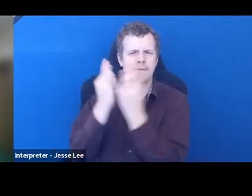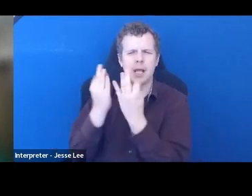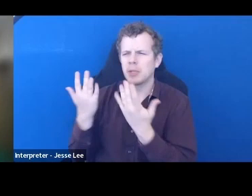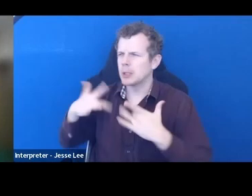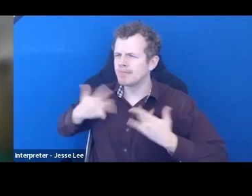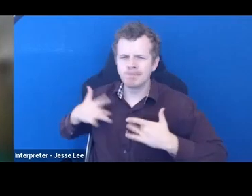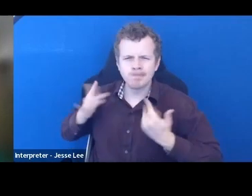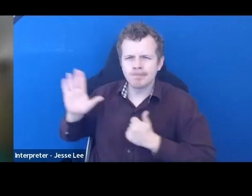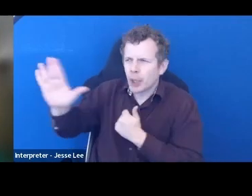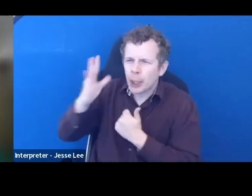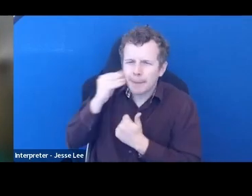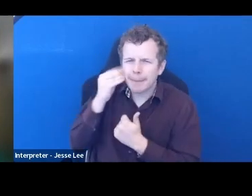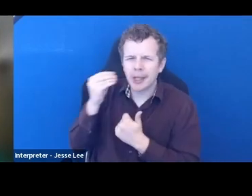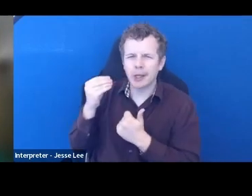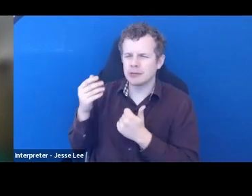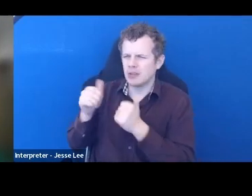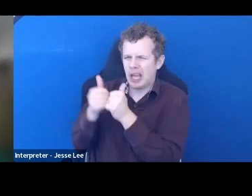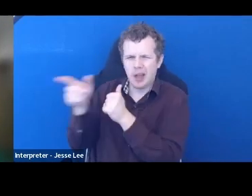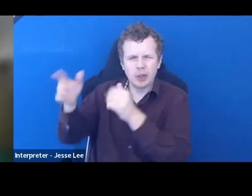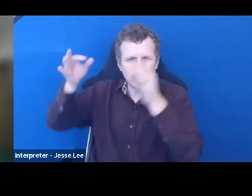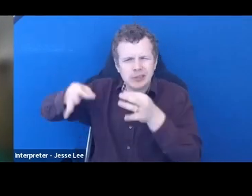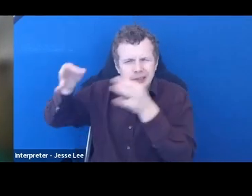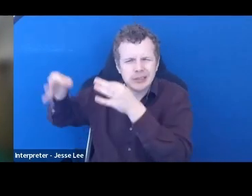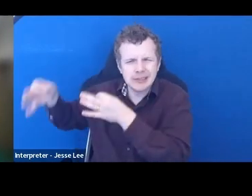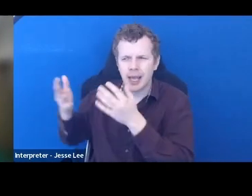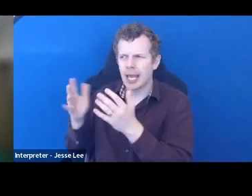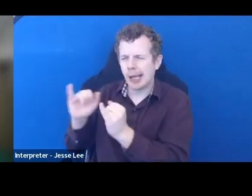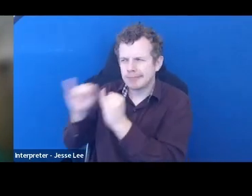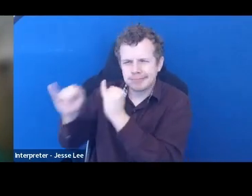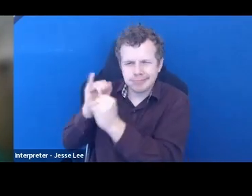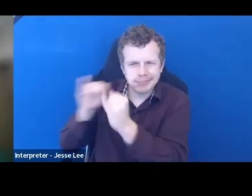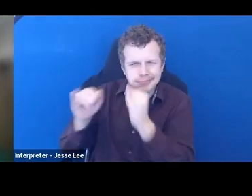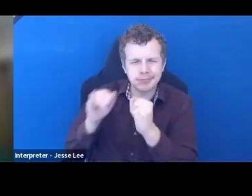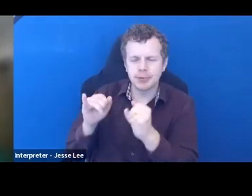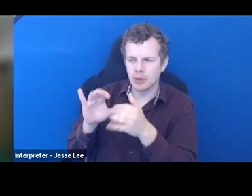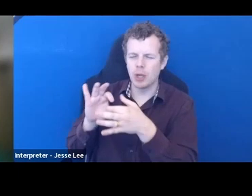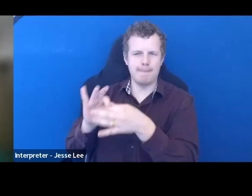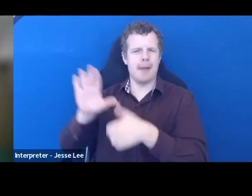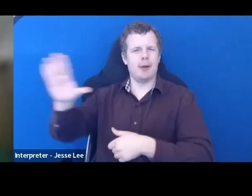through the process of decision-making regarding their children's habilitation.